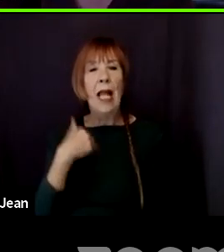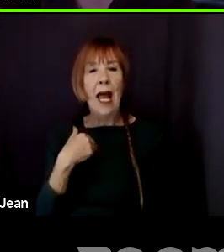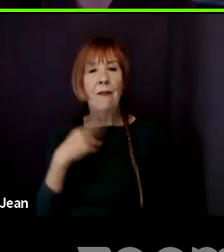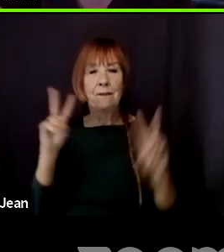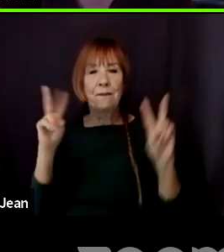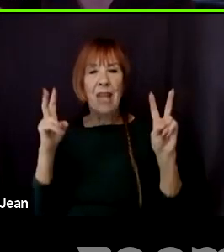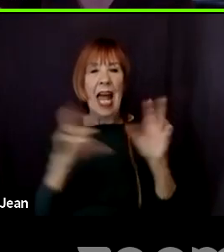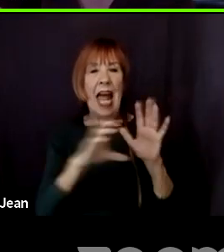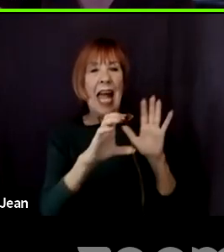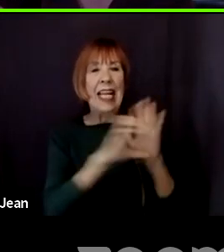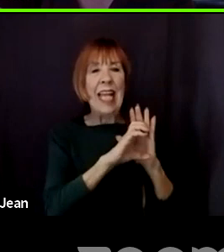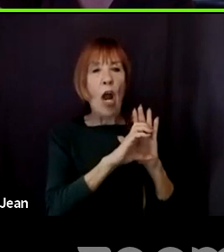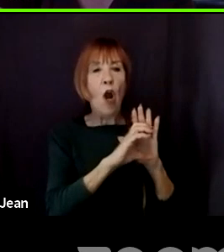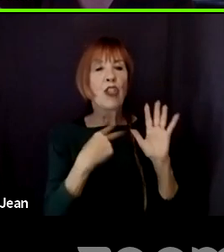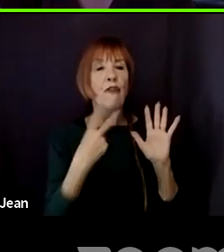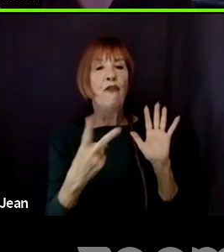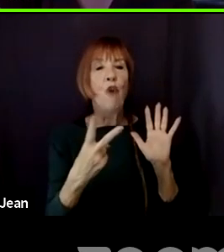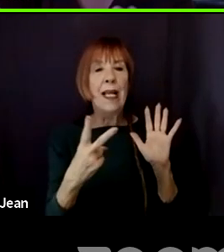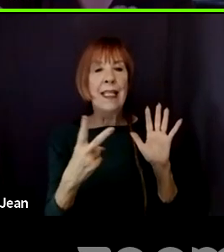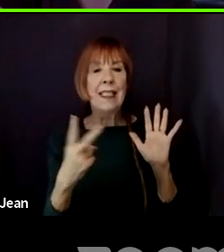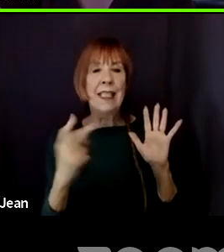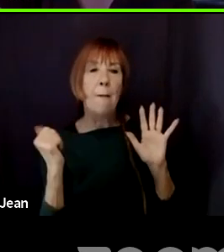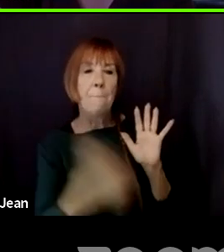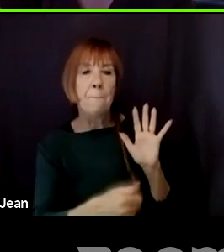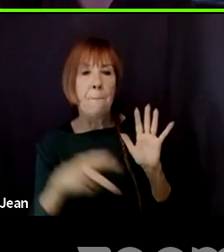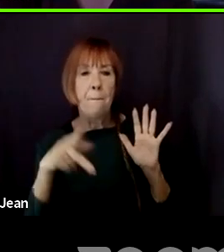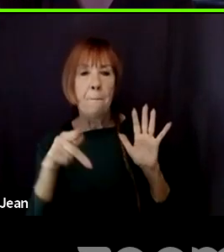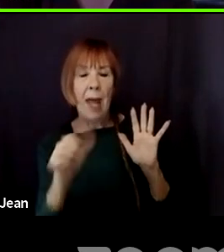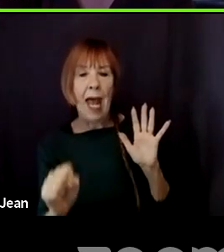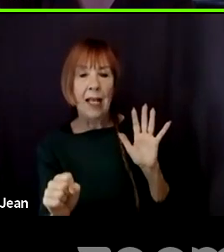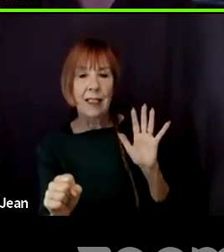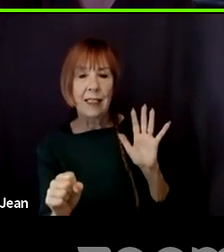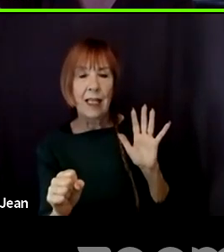which I also use as an opportunity to punch up any jokes I can.